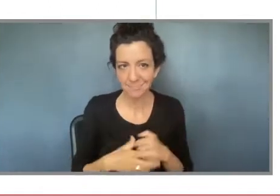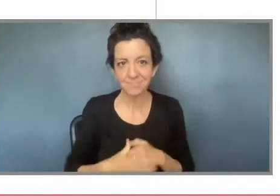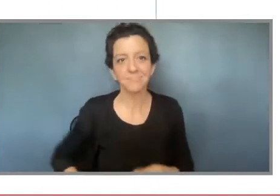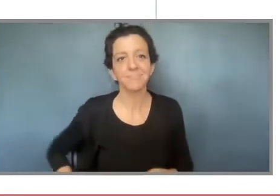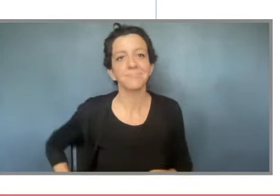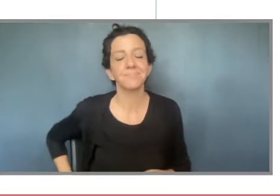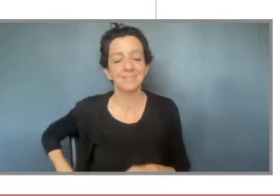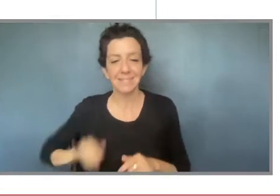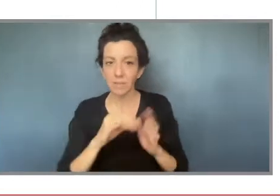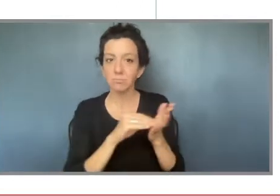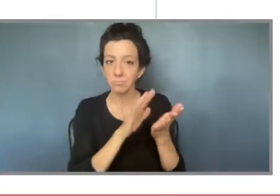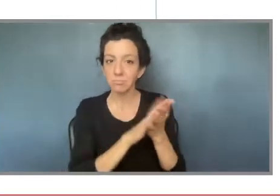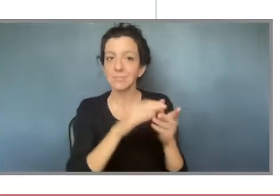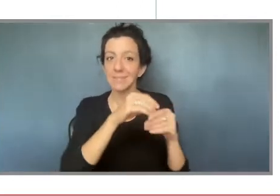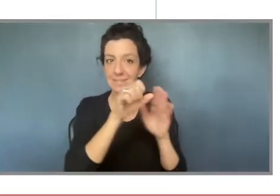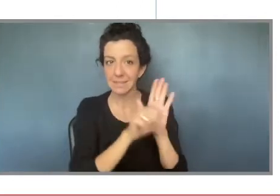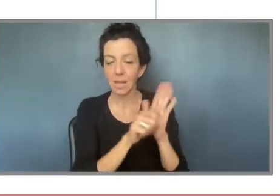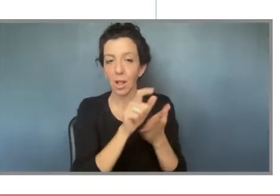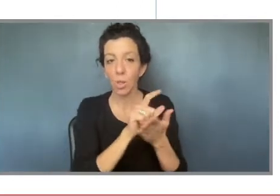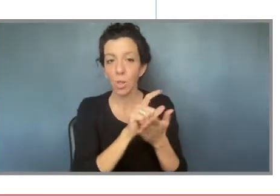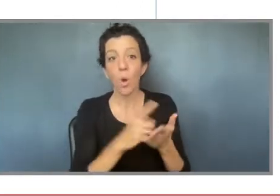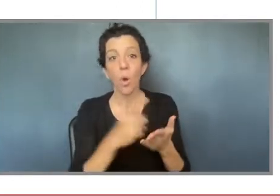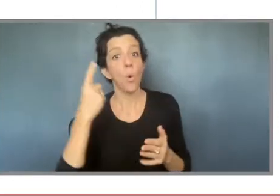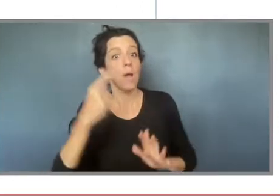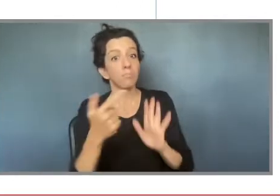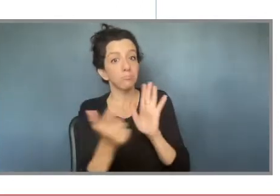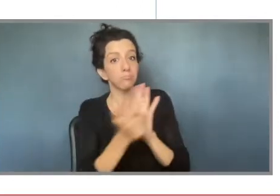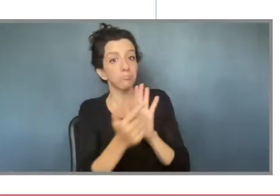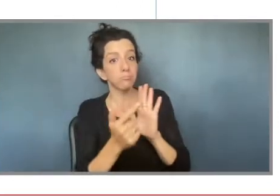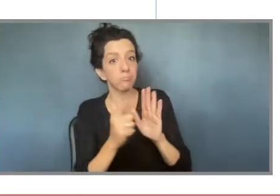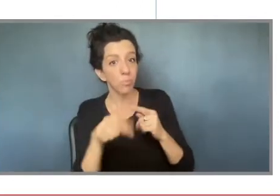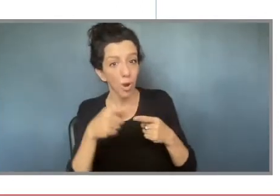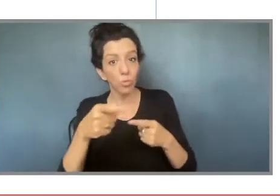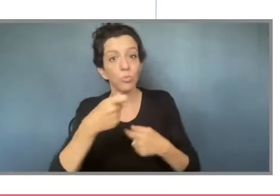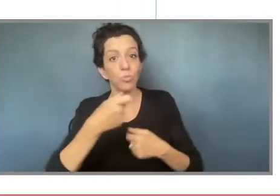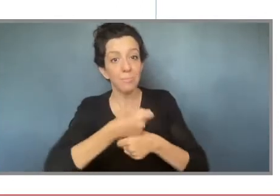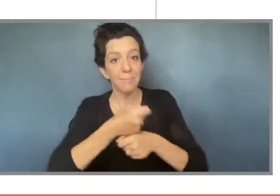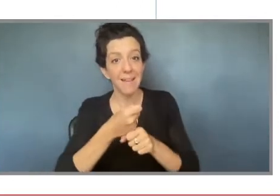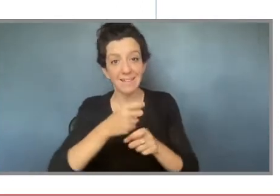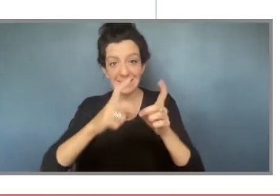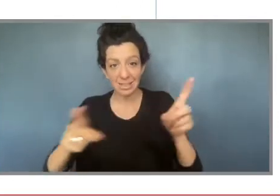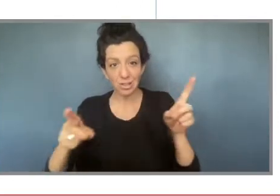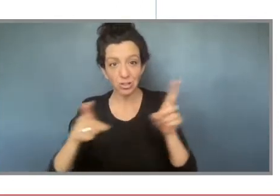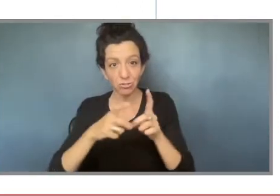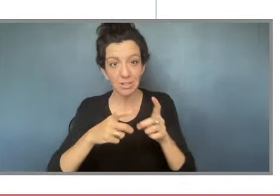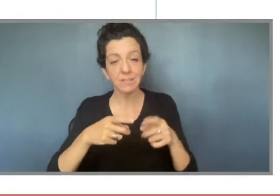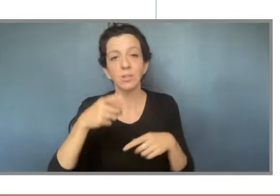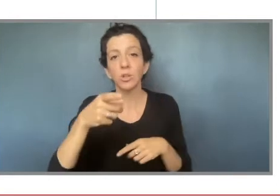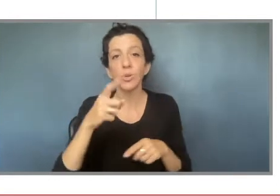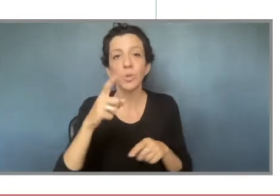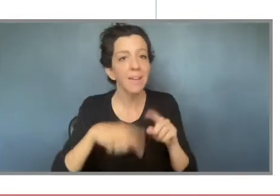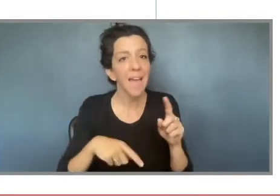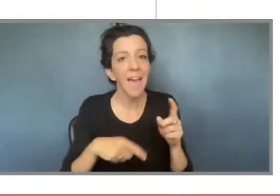Studio: there's only one prohibition in in State law when you are drawing districts, and that is, you cannot favor or